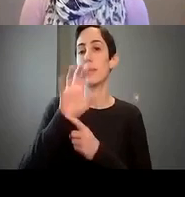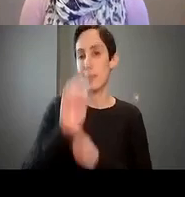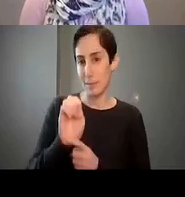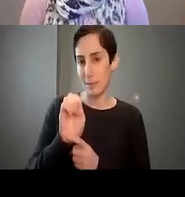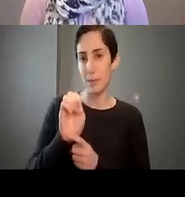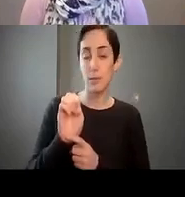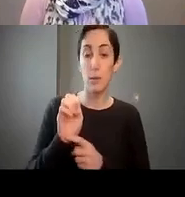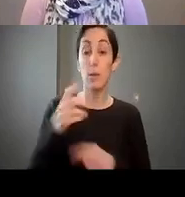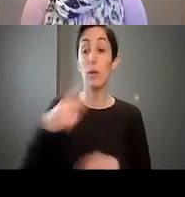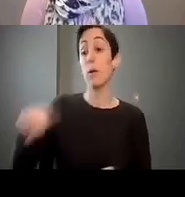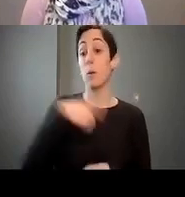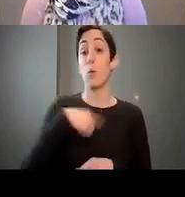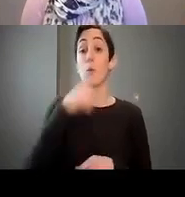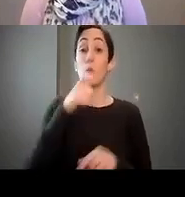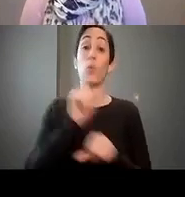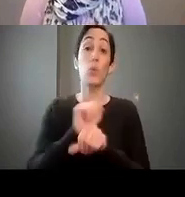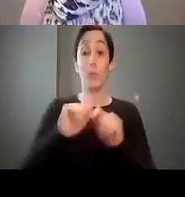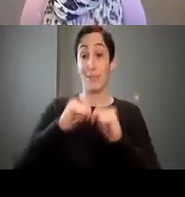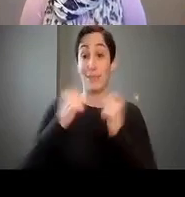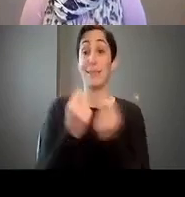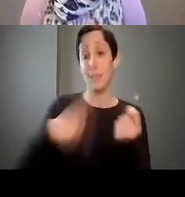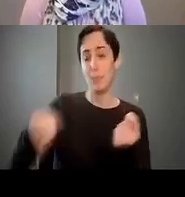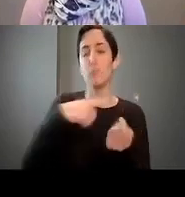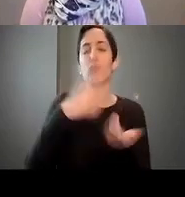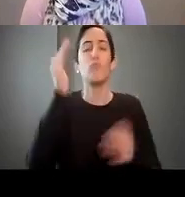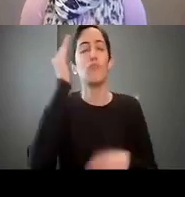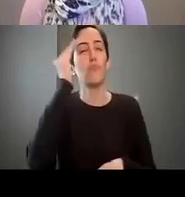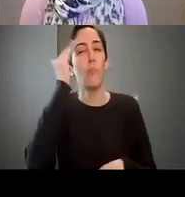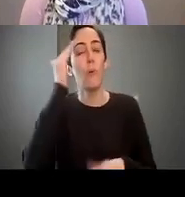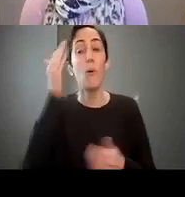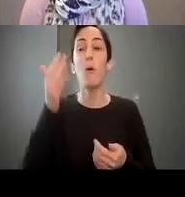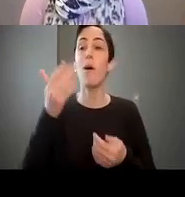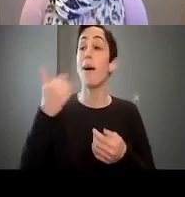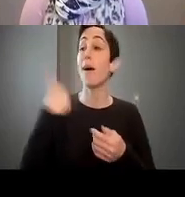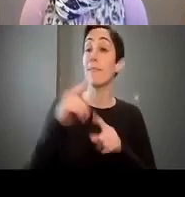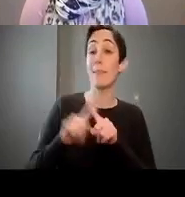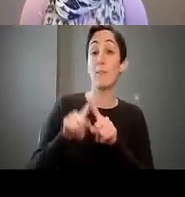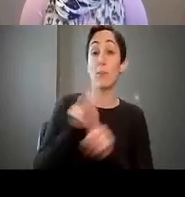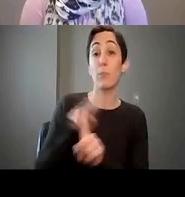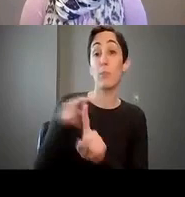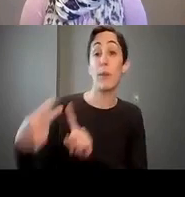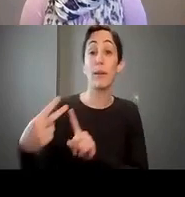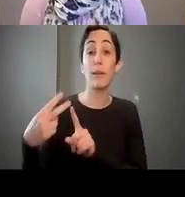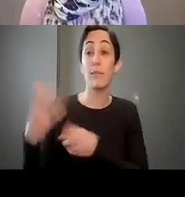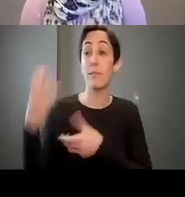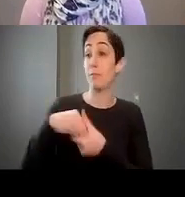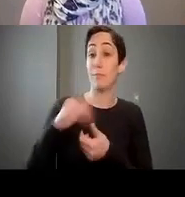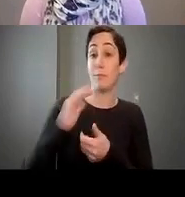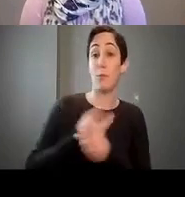of more to the hole than any individual difference of discipline bringing sort in itself that collective resilience of more to the hole than any individual really is promoted by saying, "We don't in itself that collective resilience